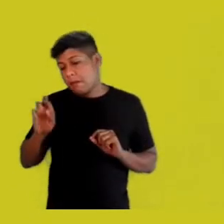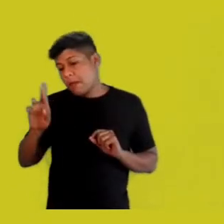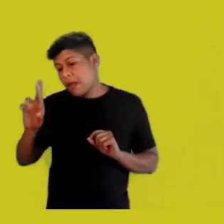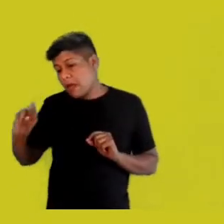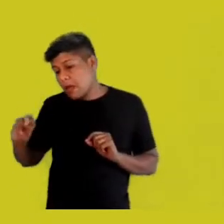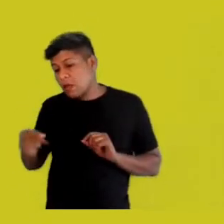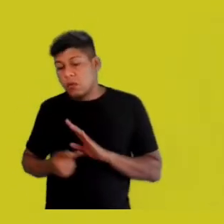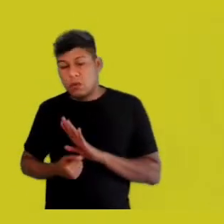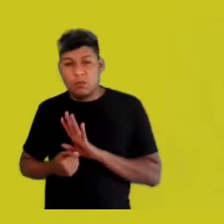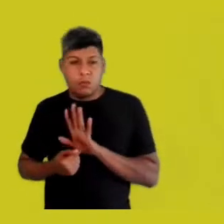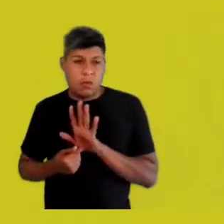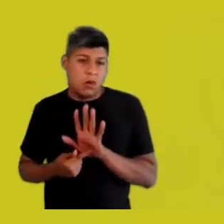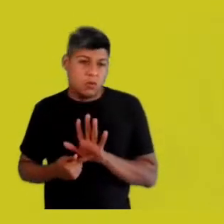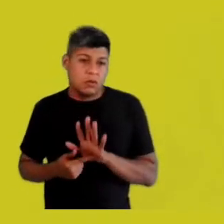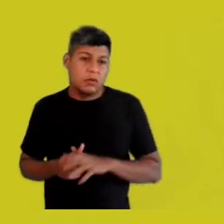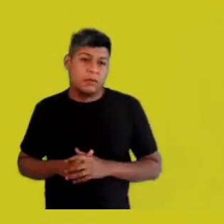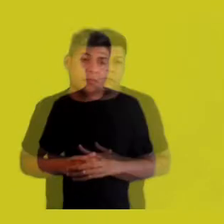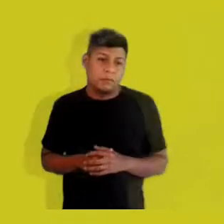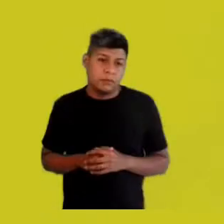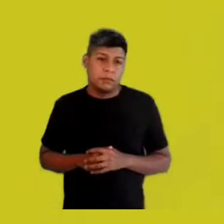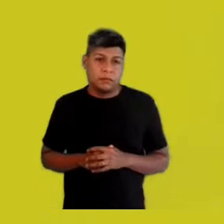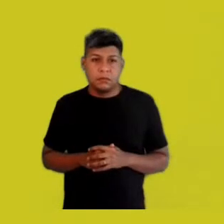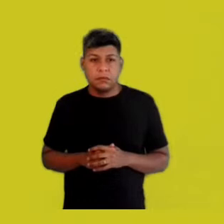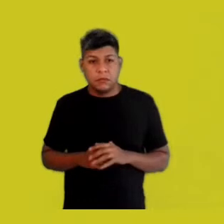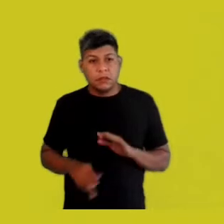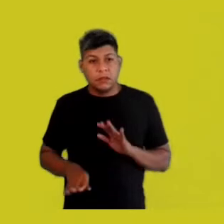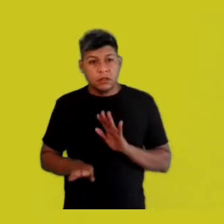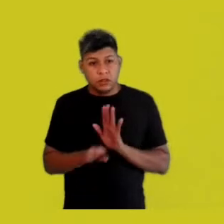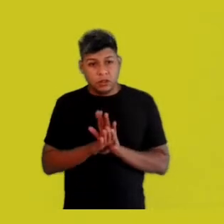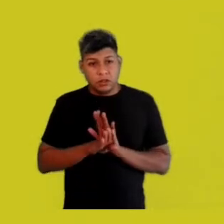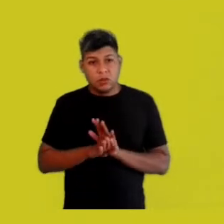Well, let’s move on with our chants here.